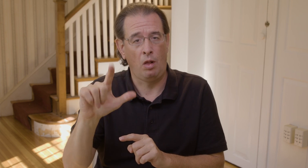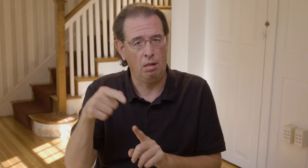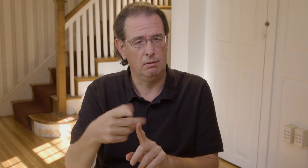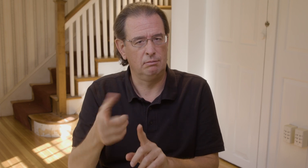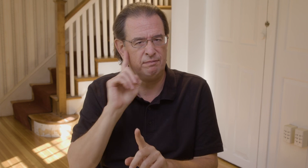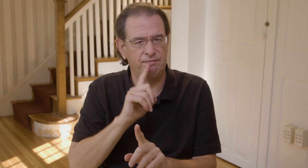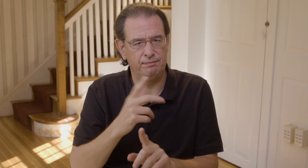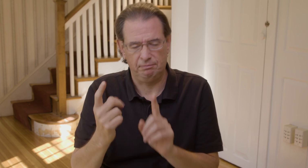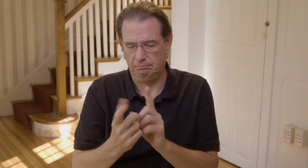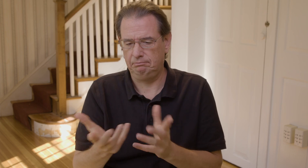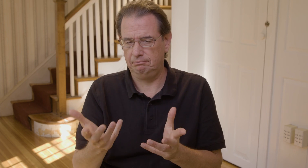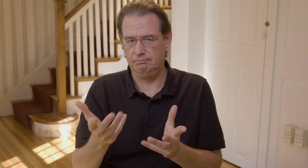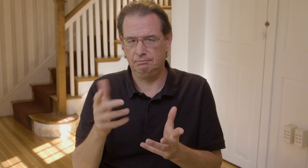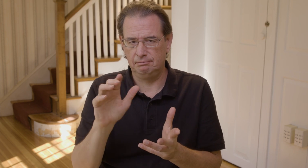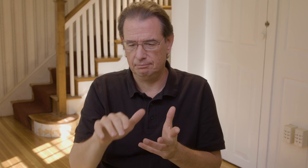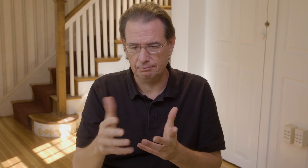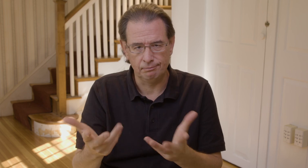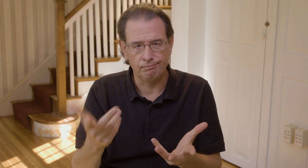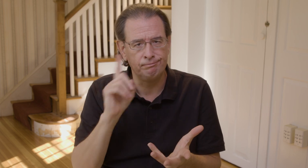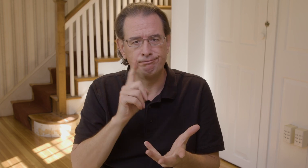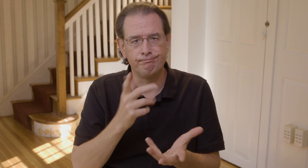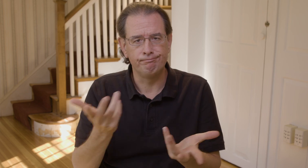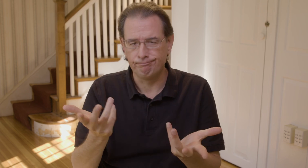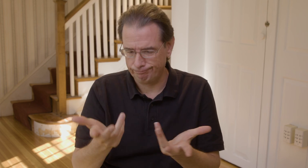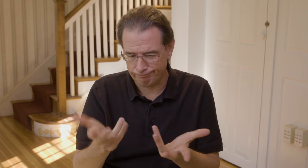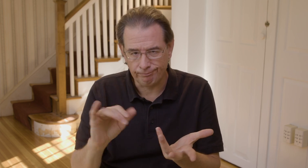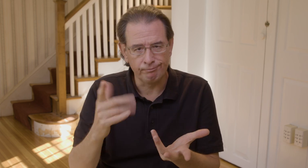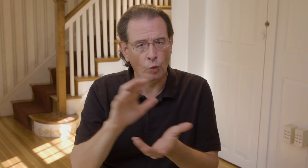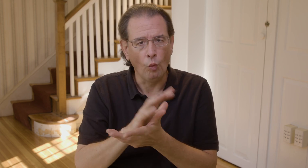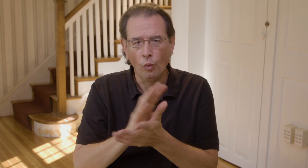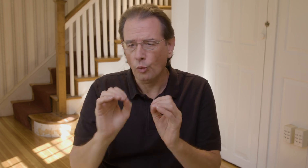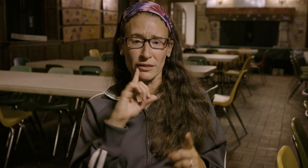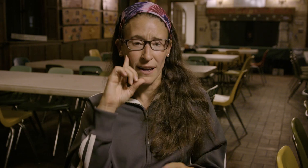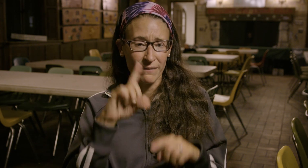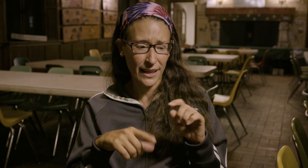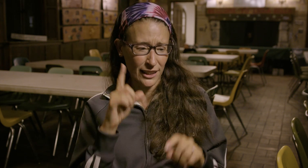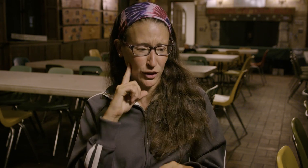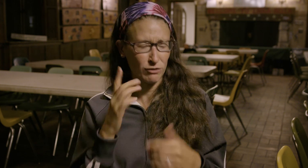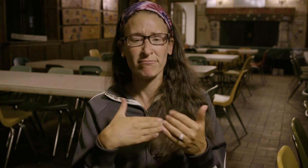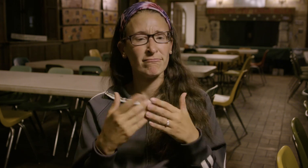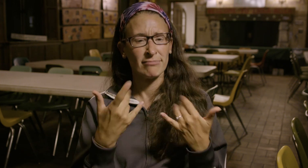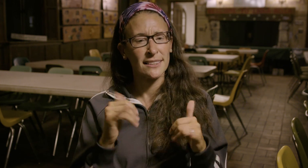and found that he couldn't communicate with her. There were no schools around for her. He thought even though she was deaf,